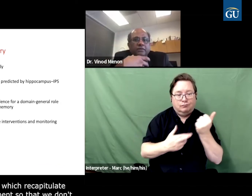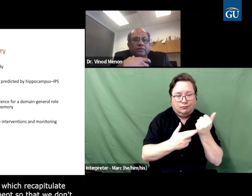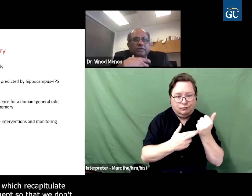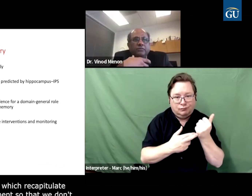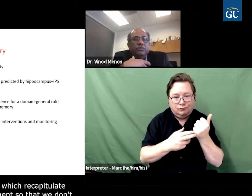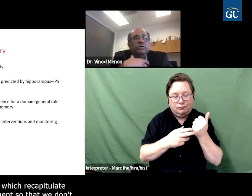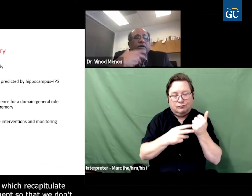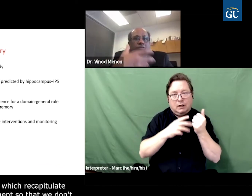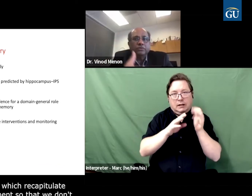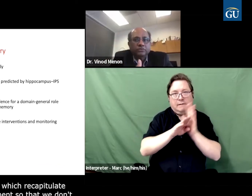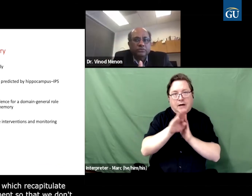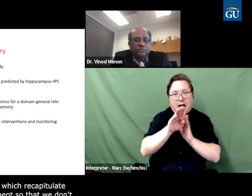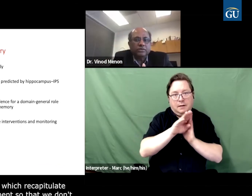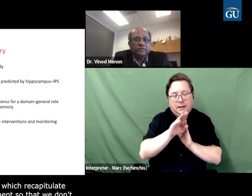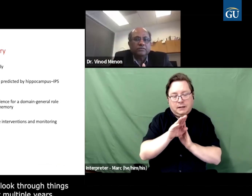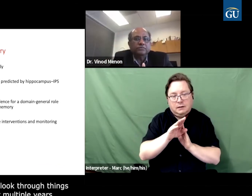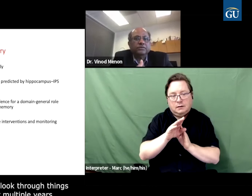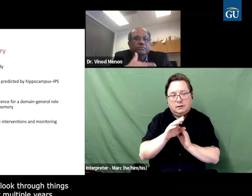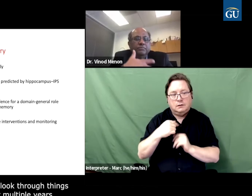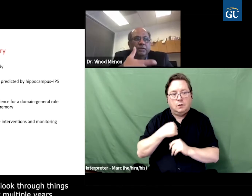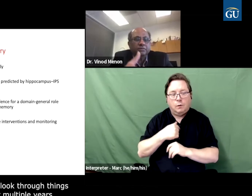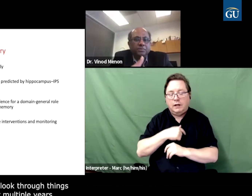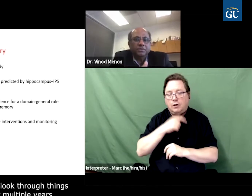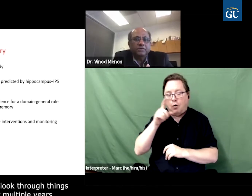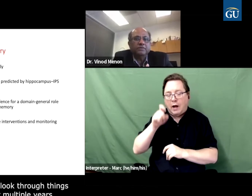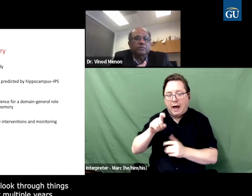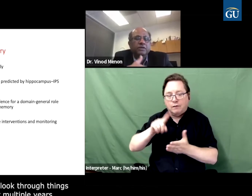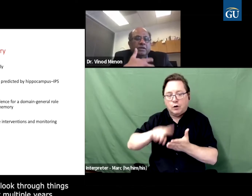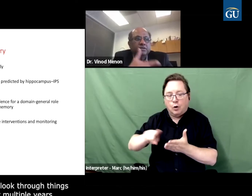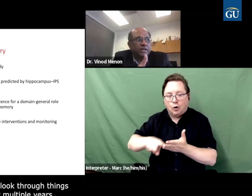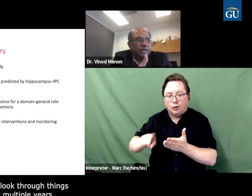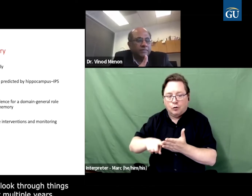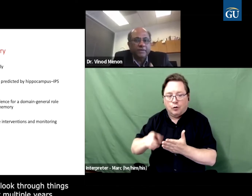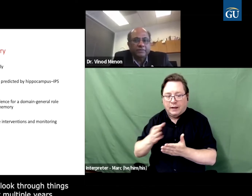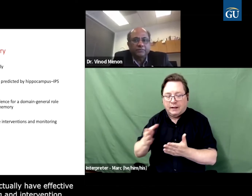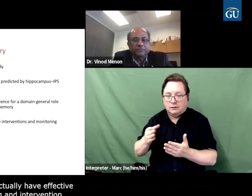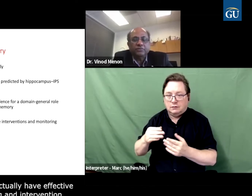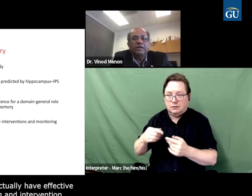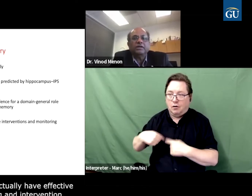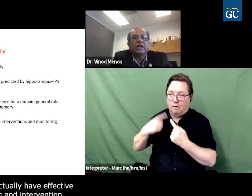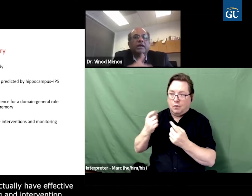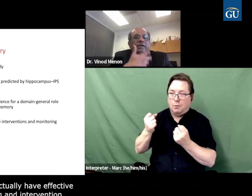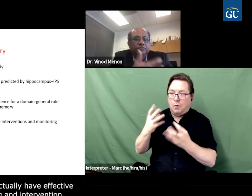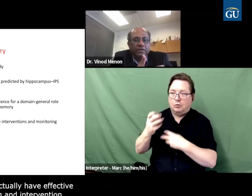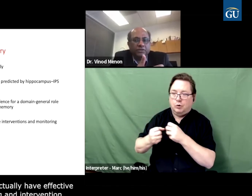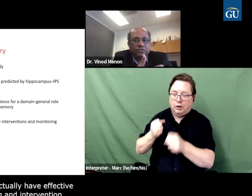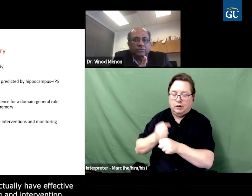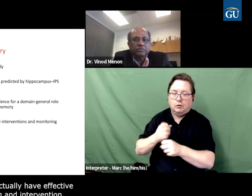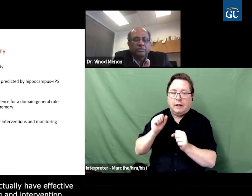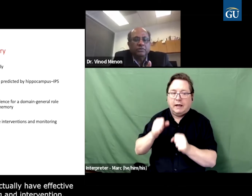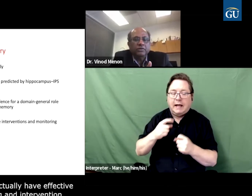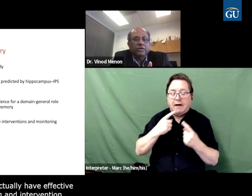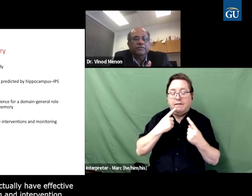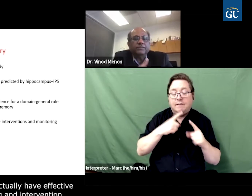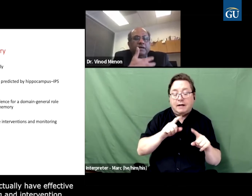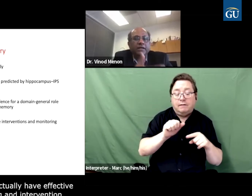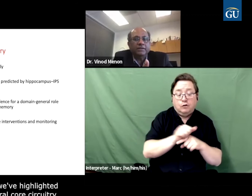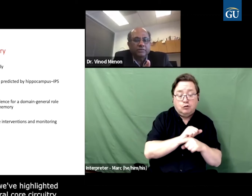so that we don't have to look through things over multiple years we can actually have